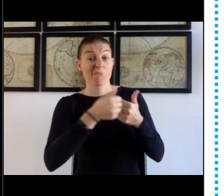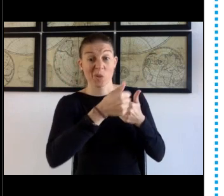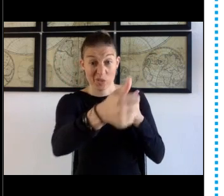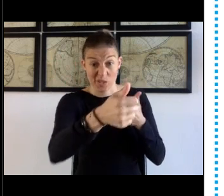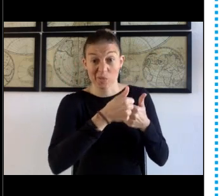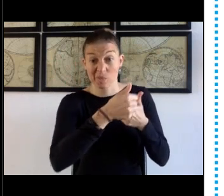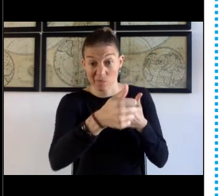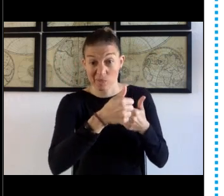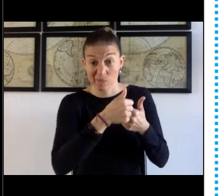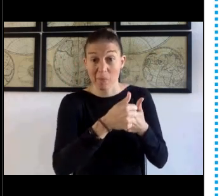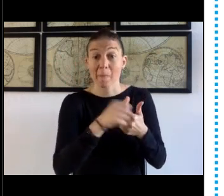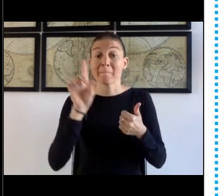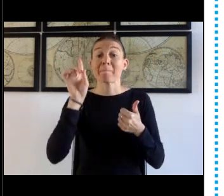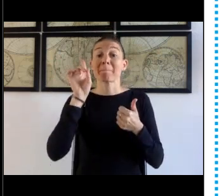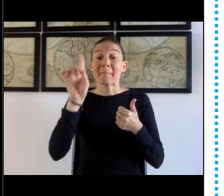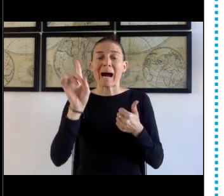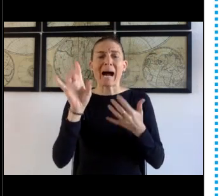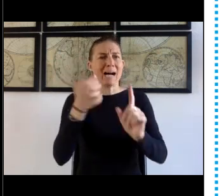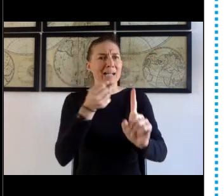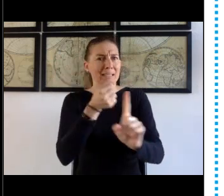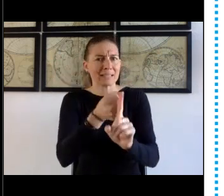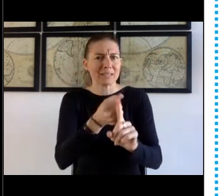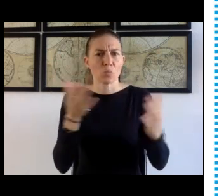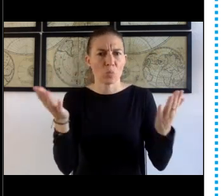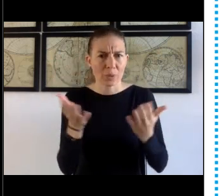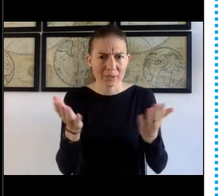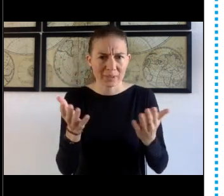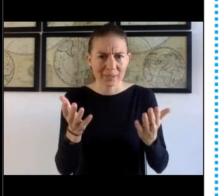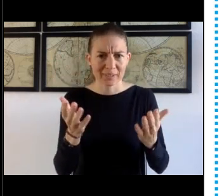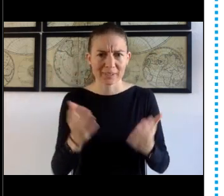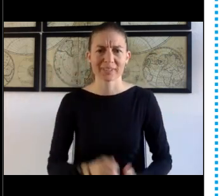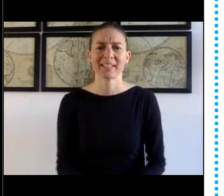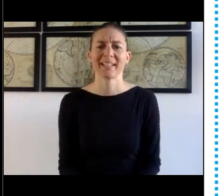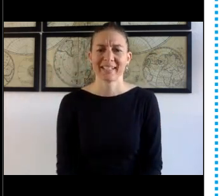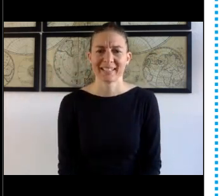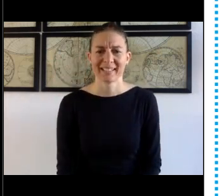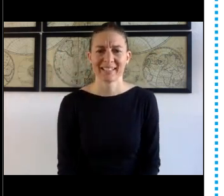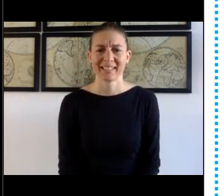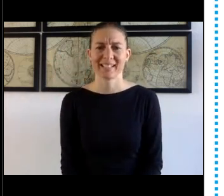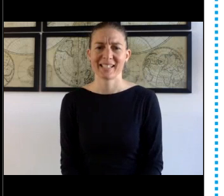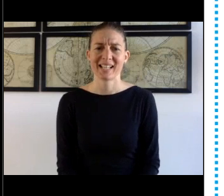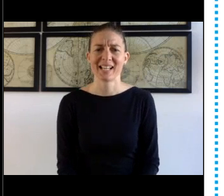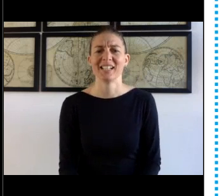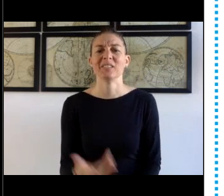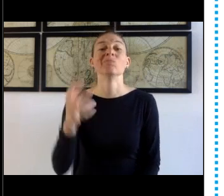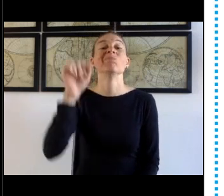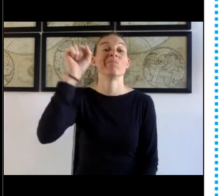and actually also one of our again biggest grievances that we had with the Accessibility Act.